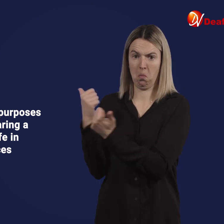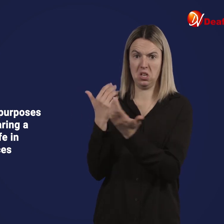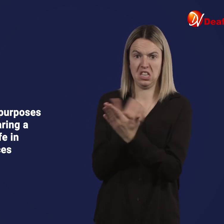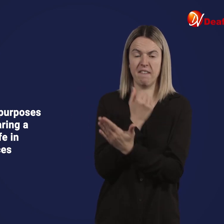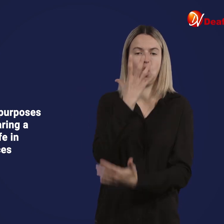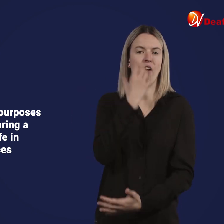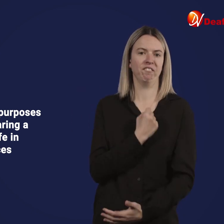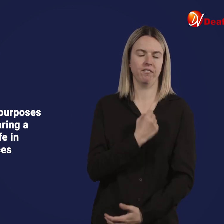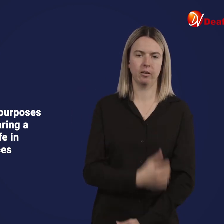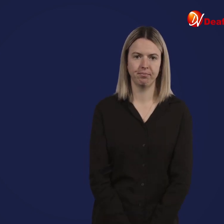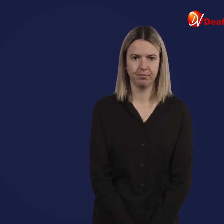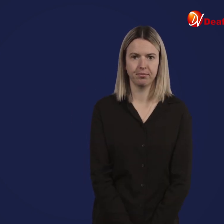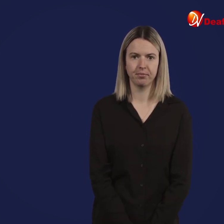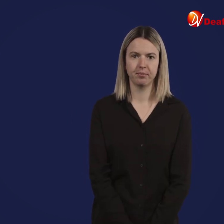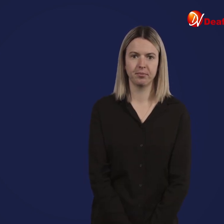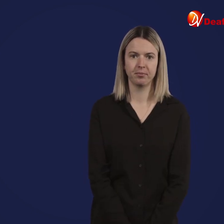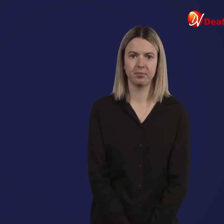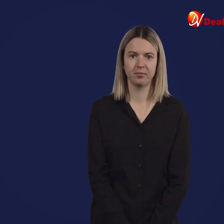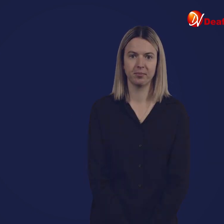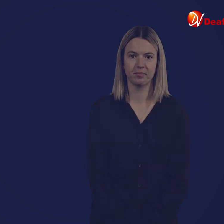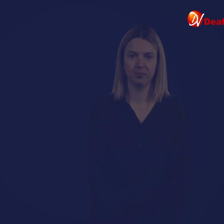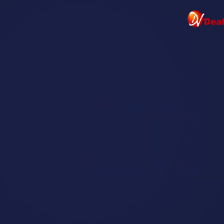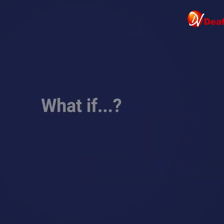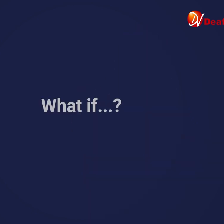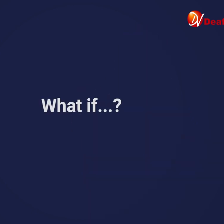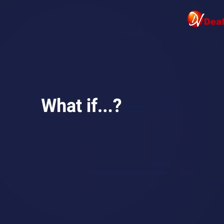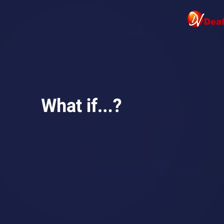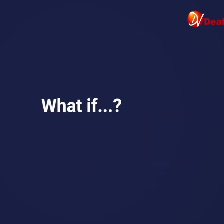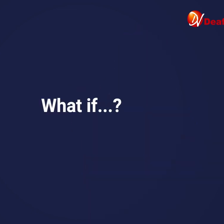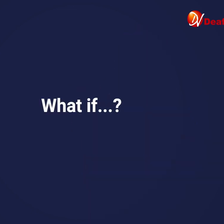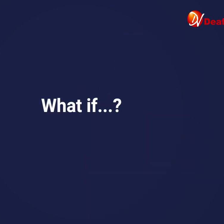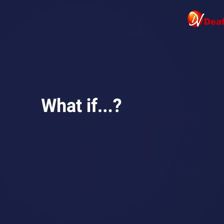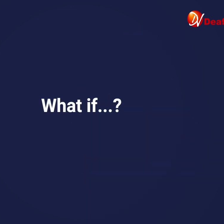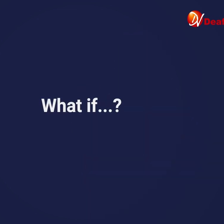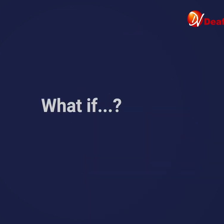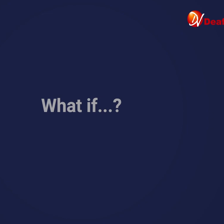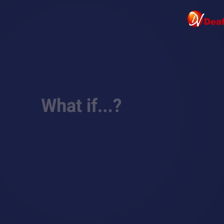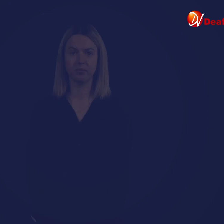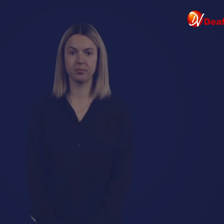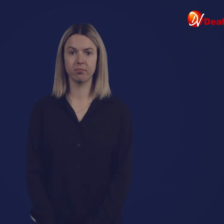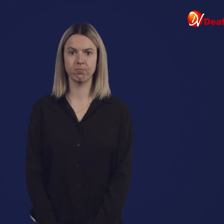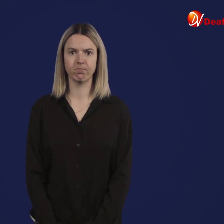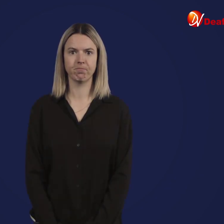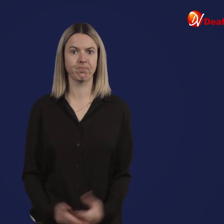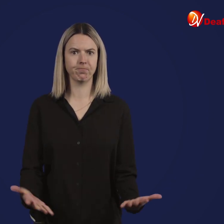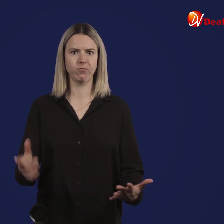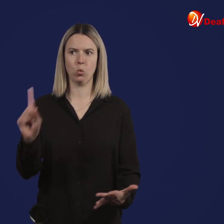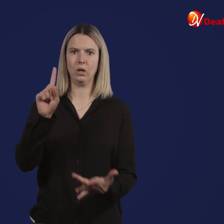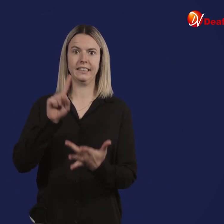What if...? If you have been diagnosed with COVID-19 or are a close contact of someone diagnosed with COVID-19,